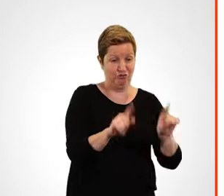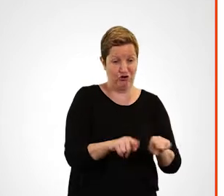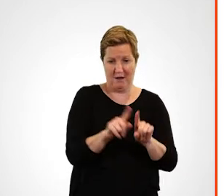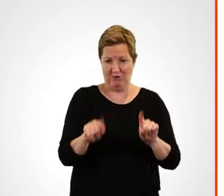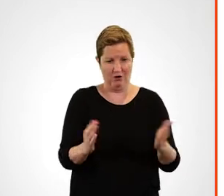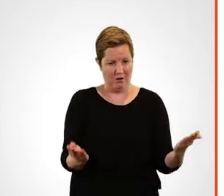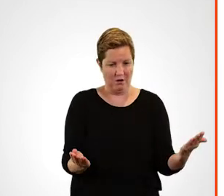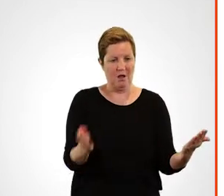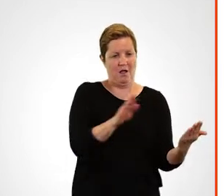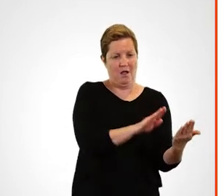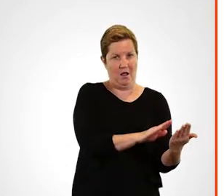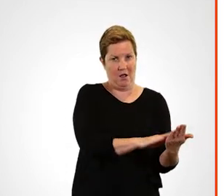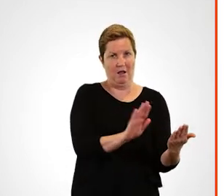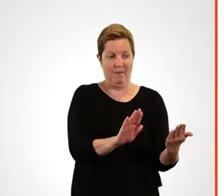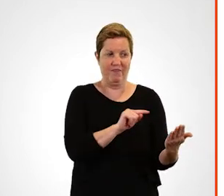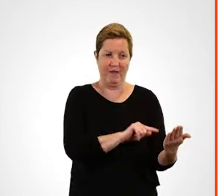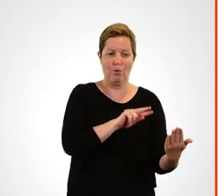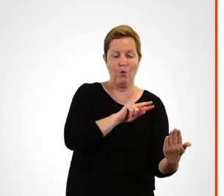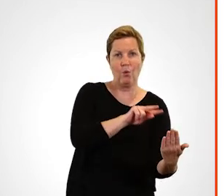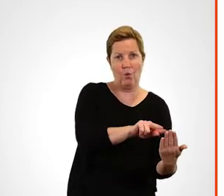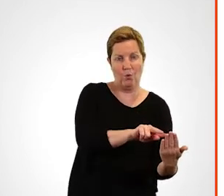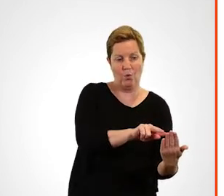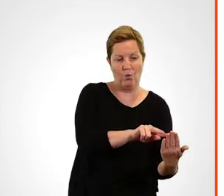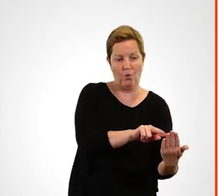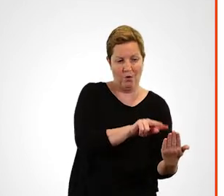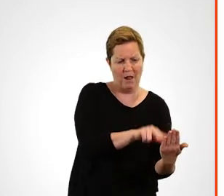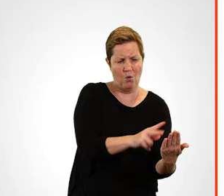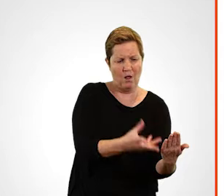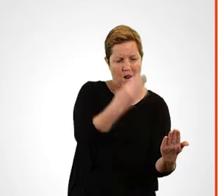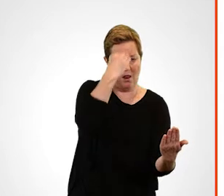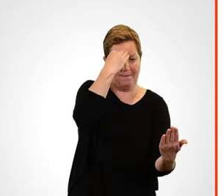with the idea that you look, something inside you knows what that is